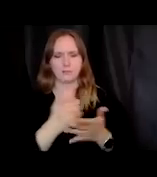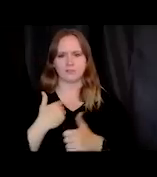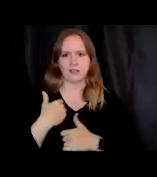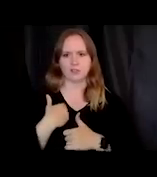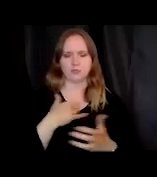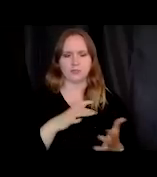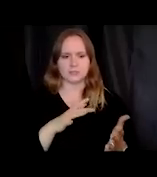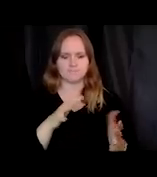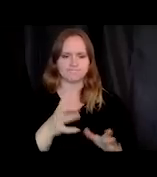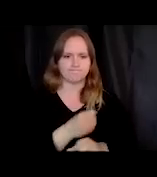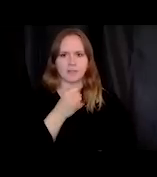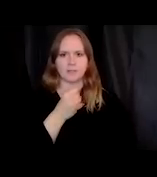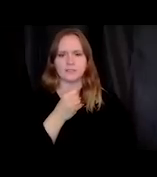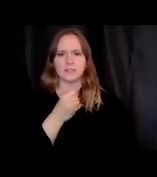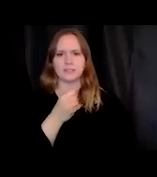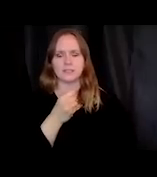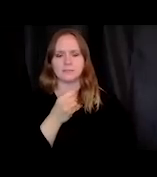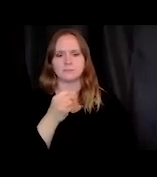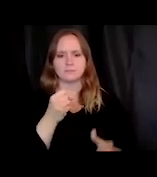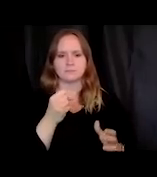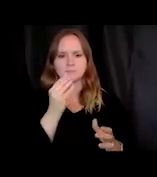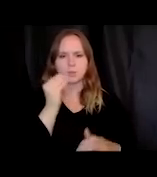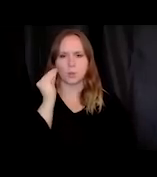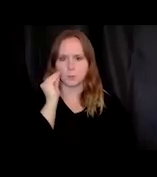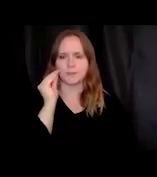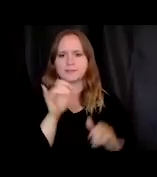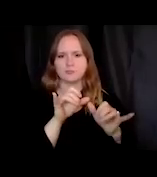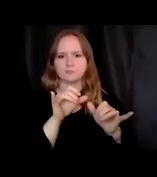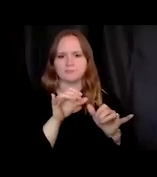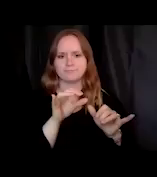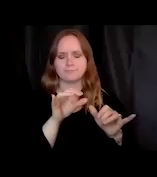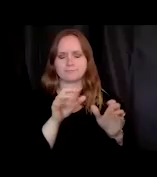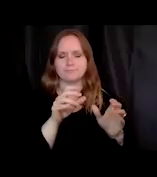and psychosocial rehabilitation services. She has worked on hoarding issues for 15 years